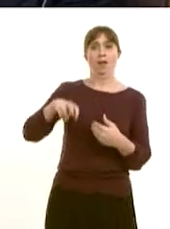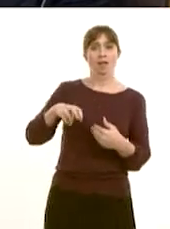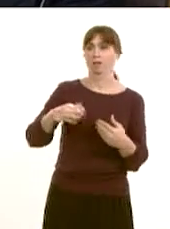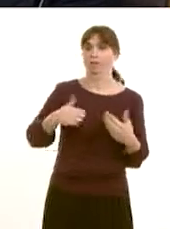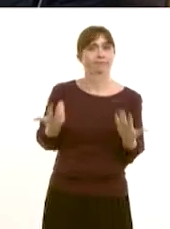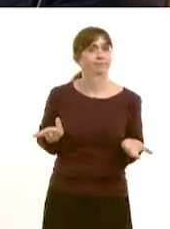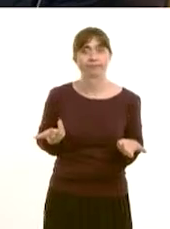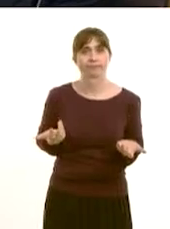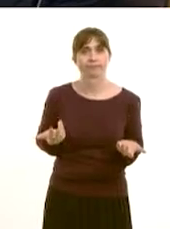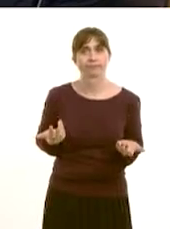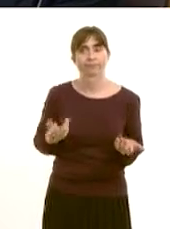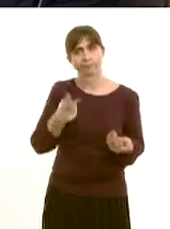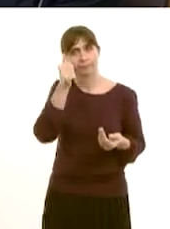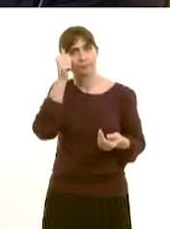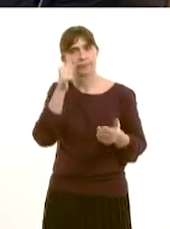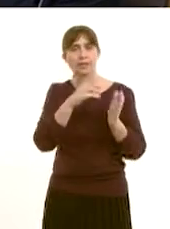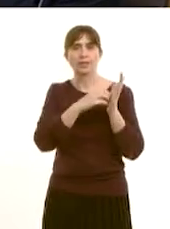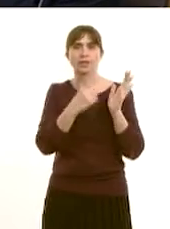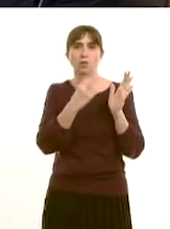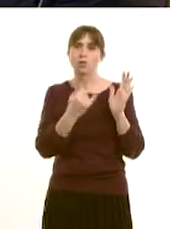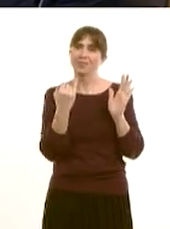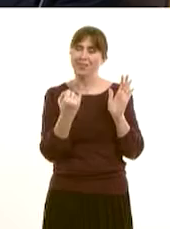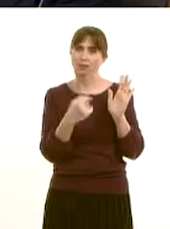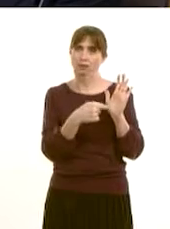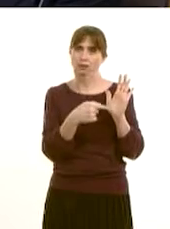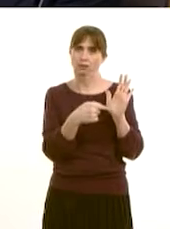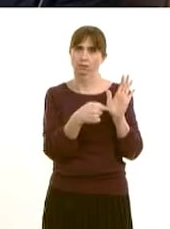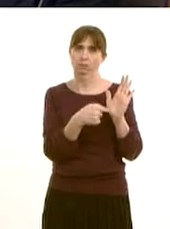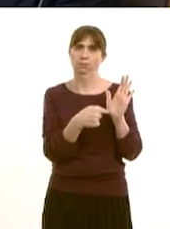The difficulty, as the Member will be aware, is that section 106 is the current procedure